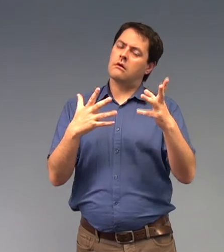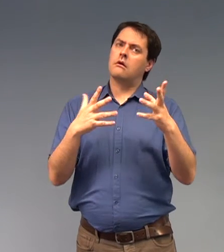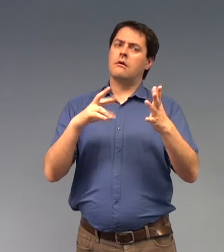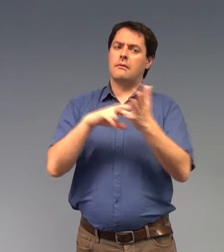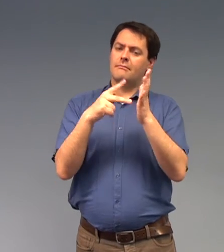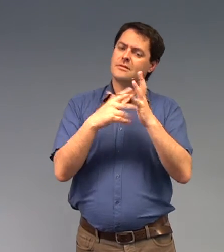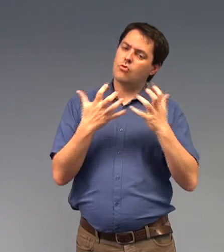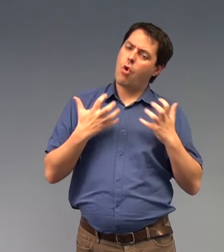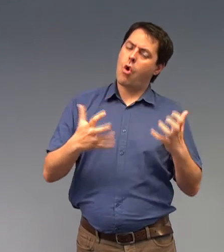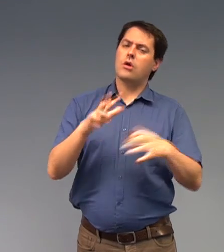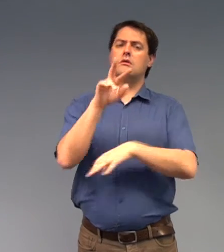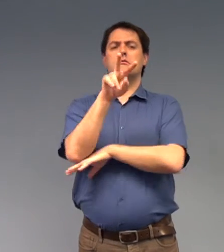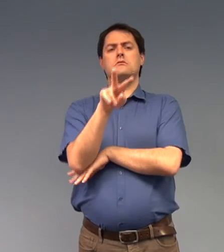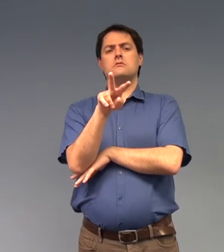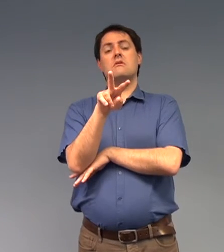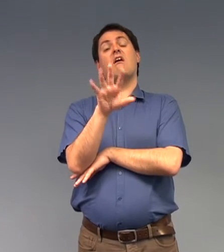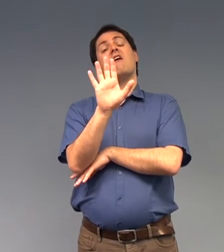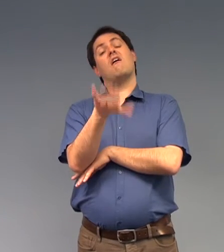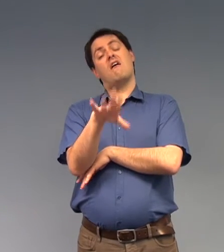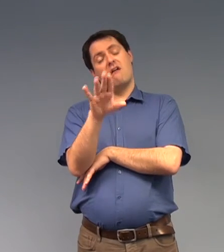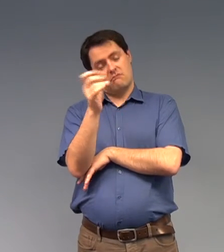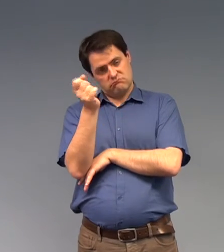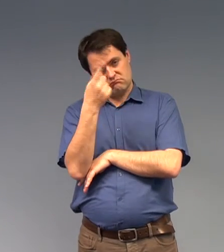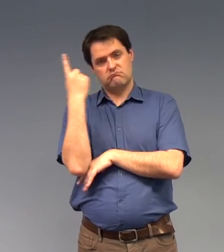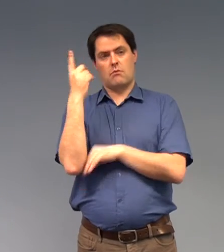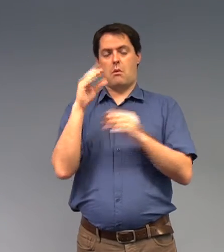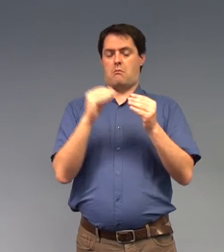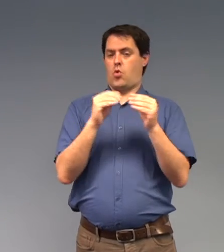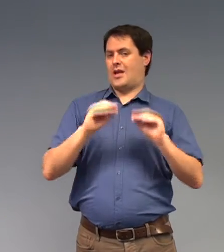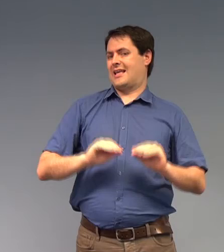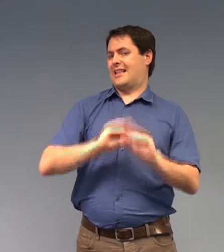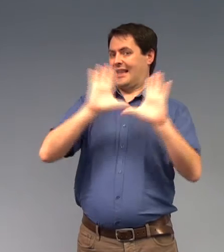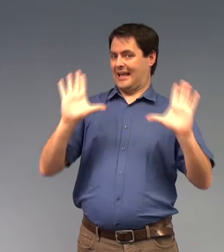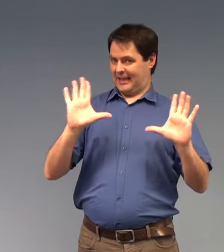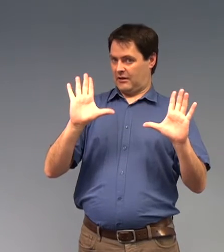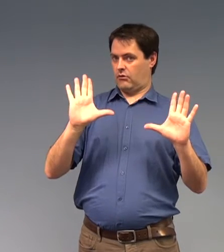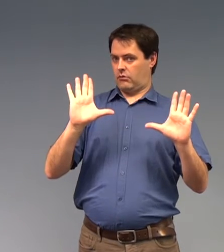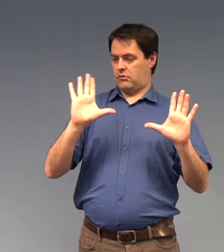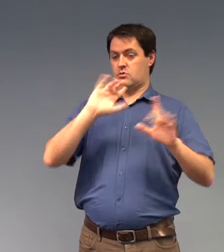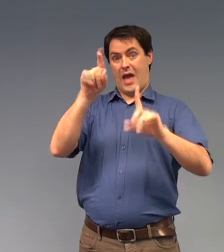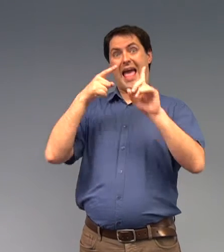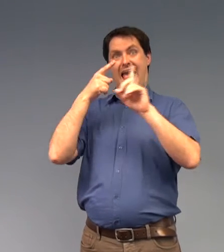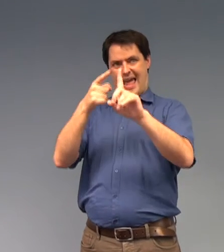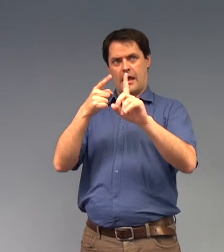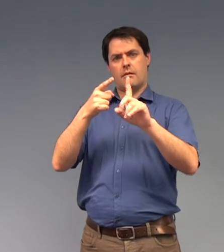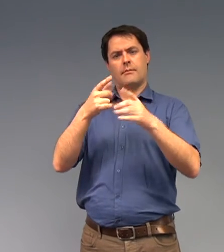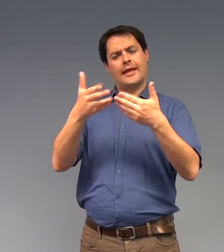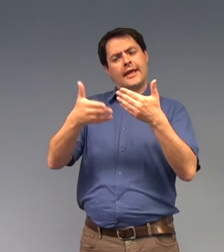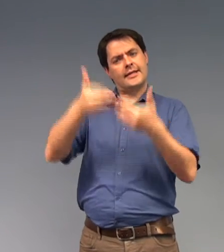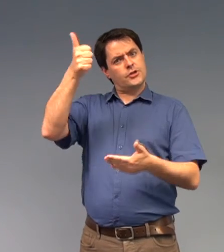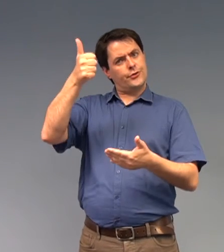They're not required, but they do reduce the effort of comprehension for the audience,